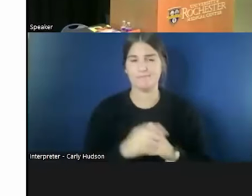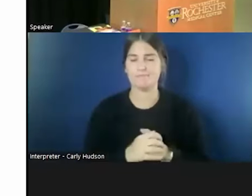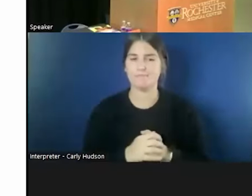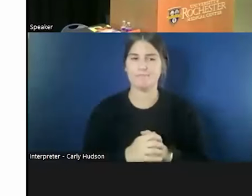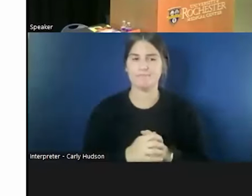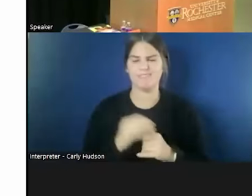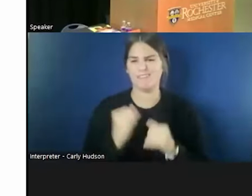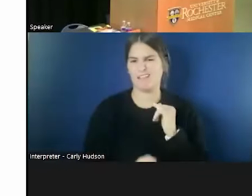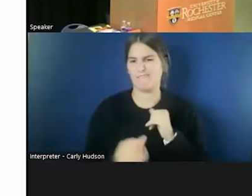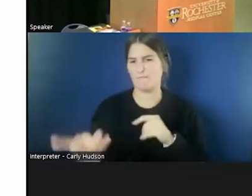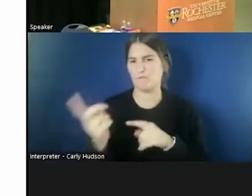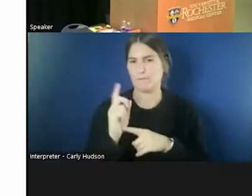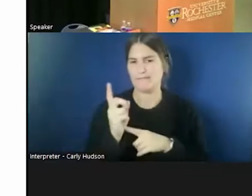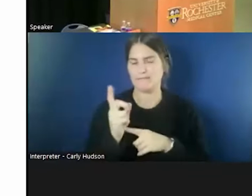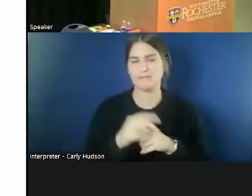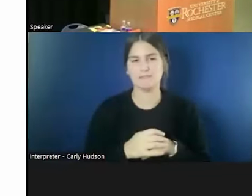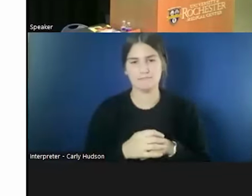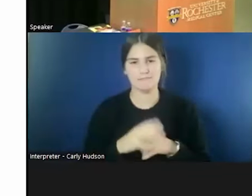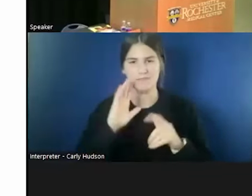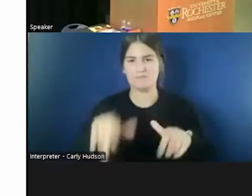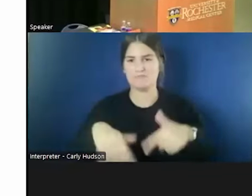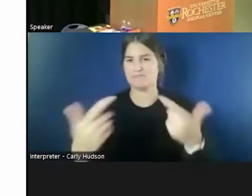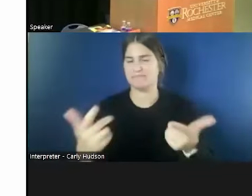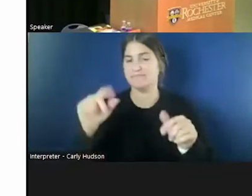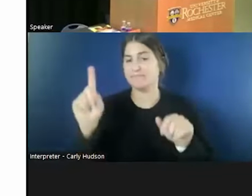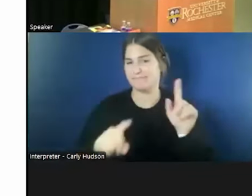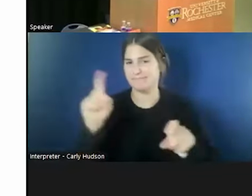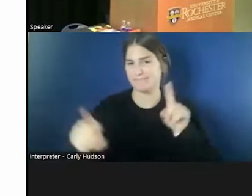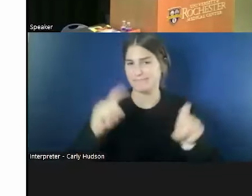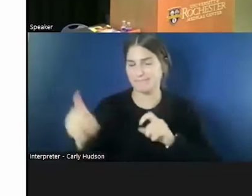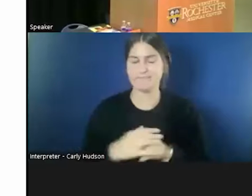of the presentation and then we'll definitely turn it over to questions um I thank everyone